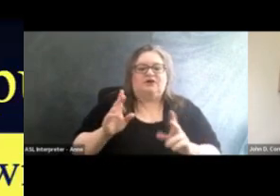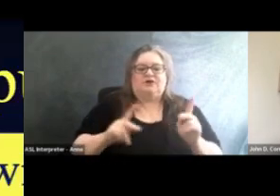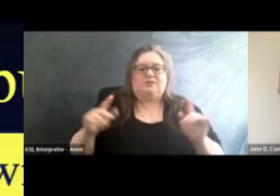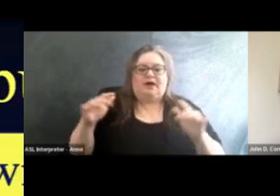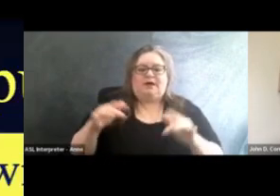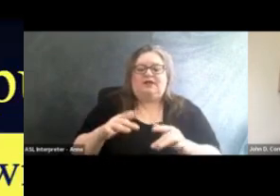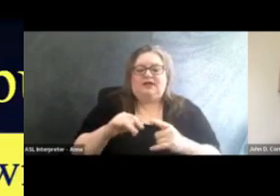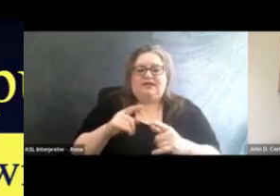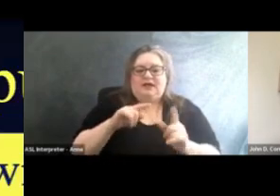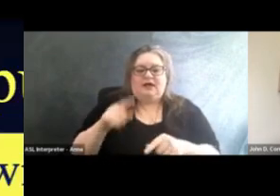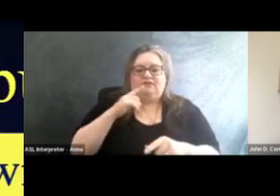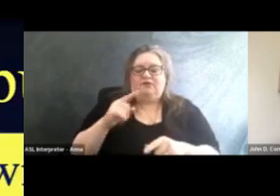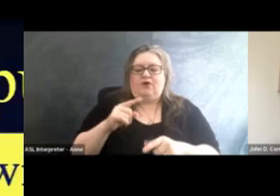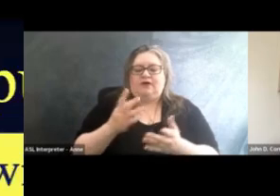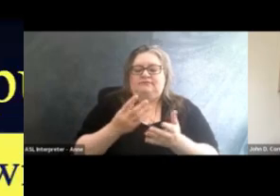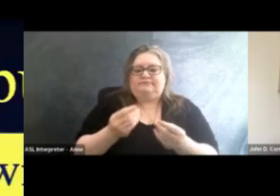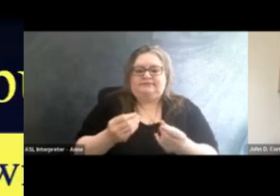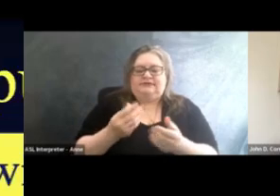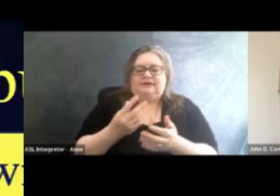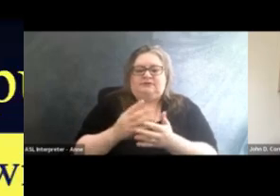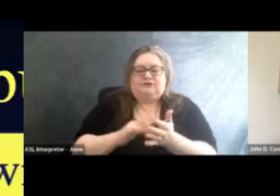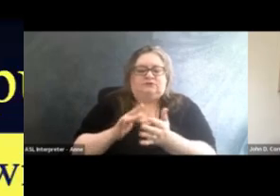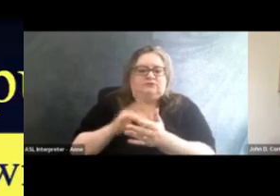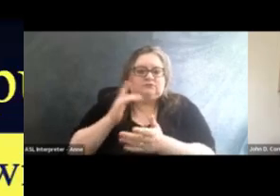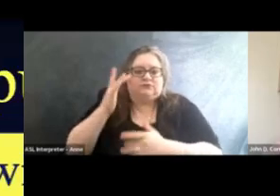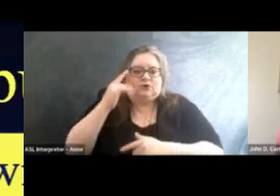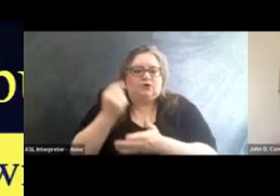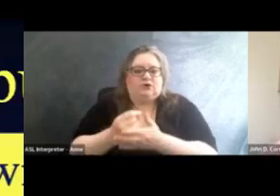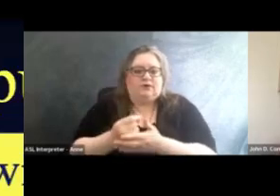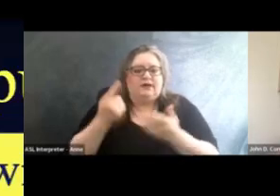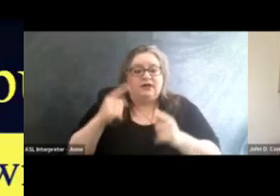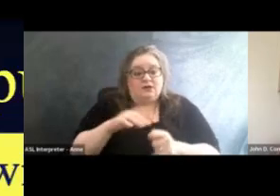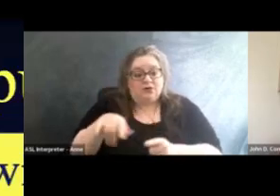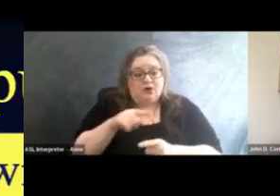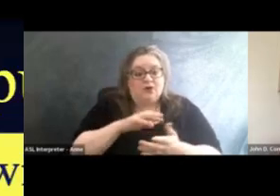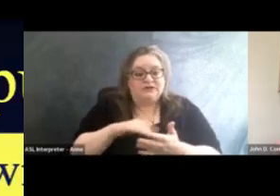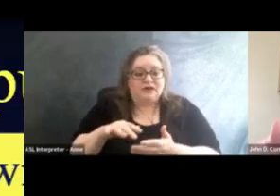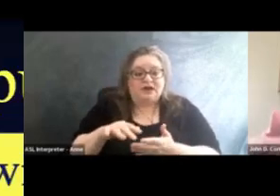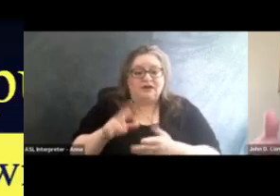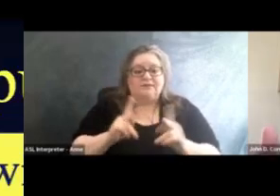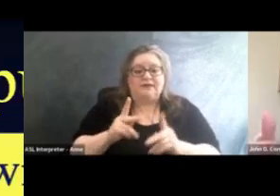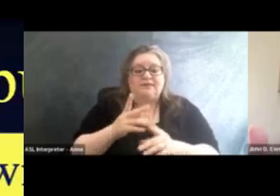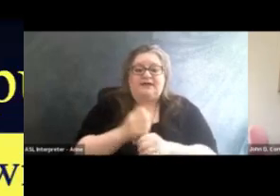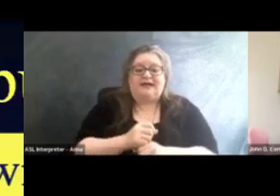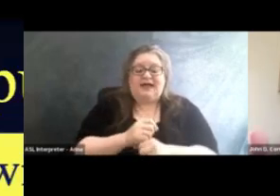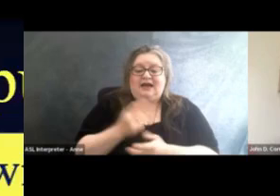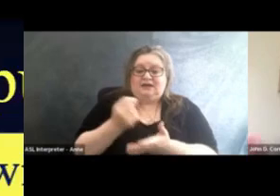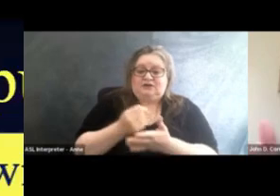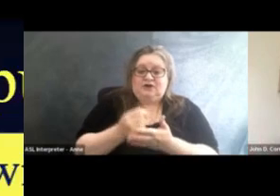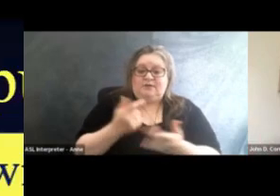disorder treatment, and in those studies where we've looked at people receiving treatment, these prevalence rates are way